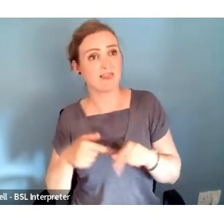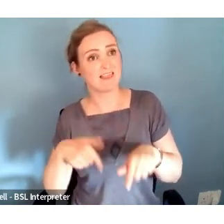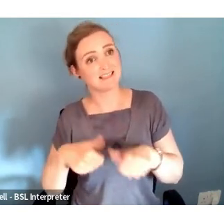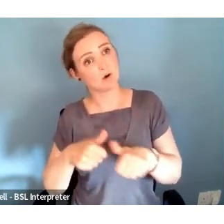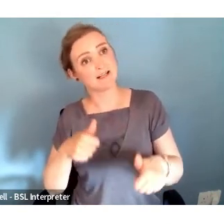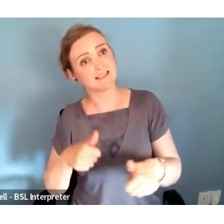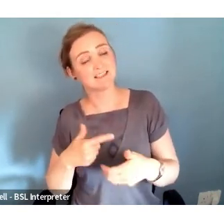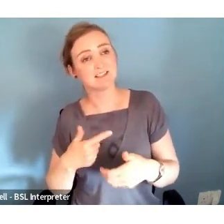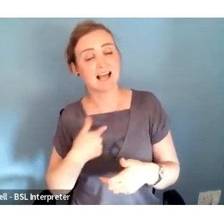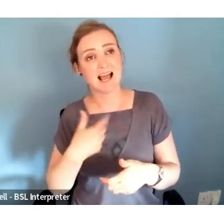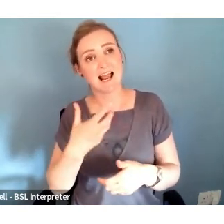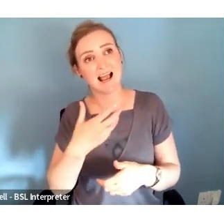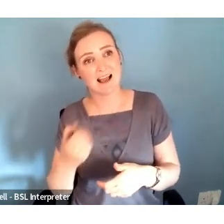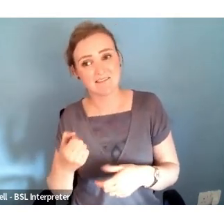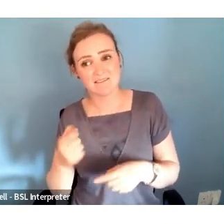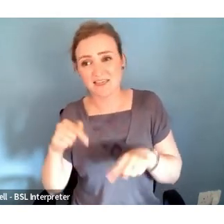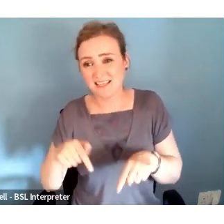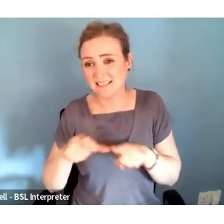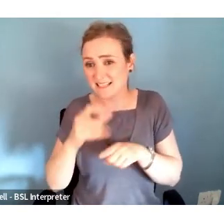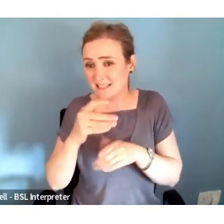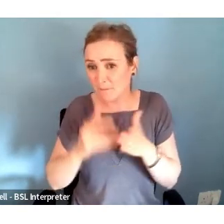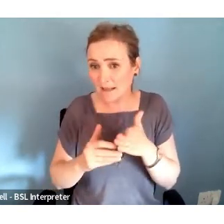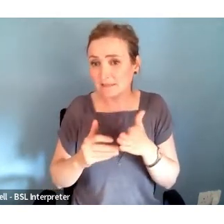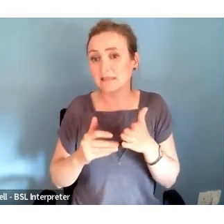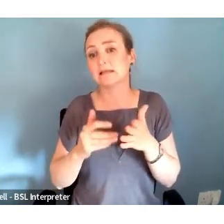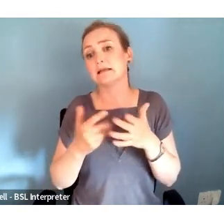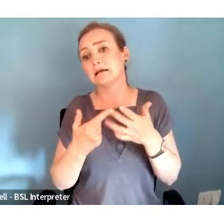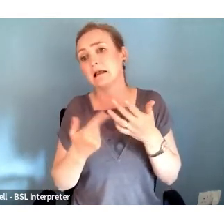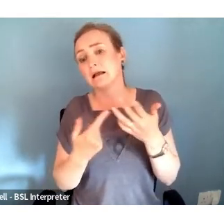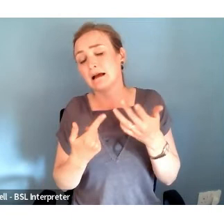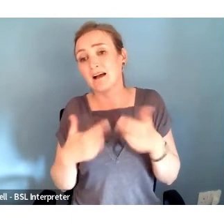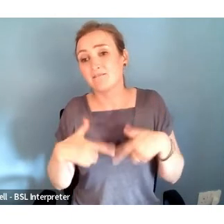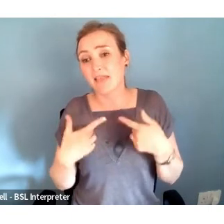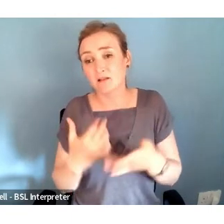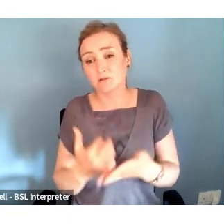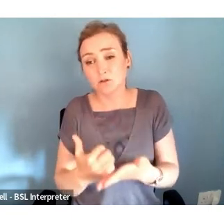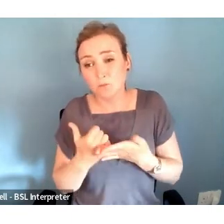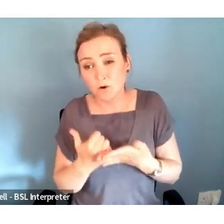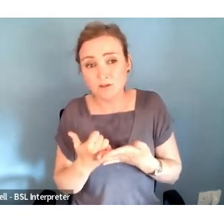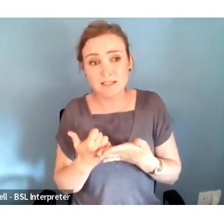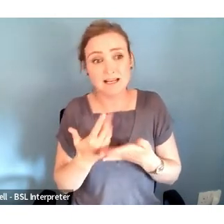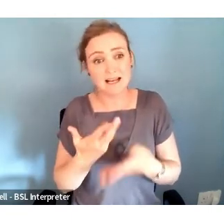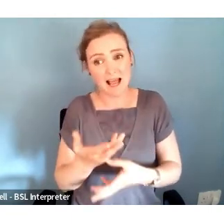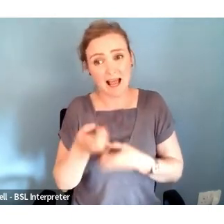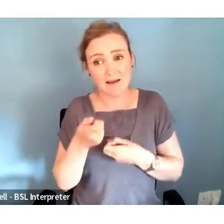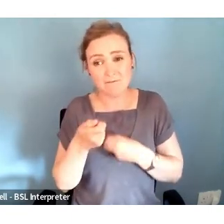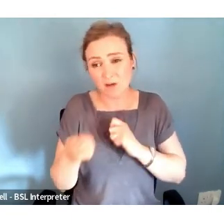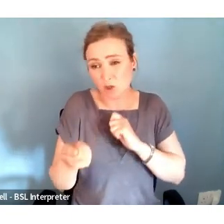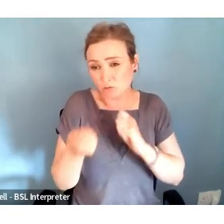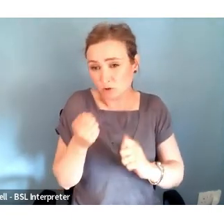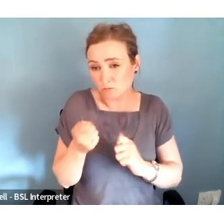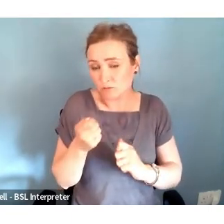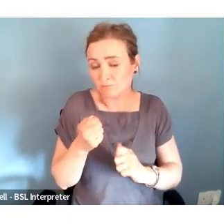. And I am supported and adjustments have been put in place for me and my career hasn't been